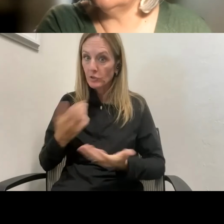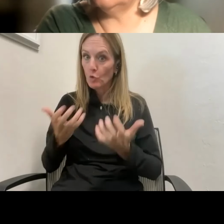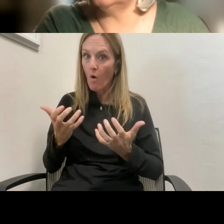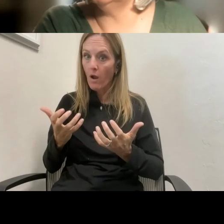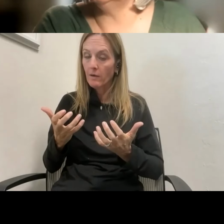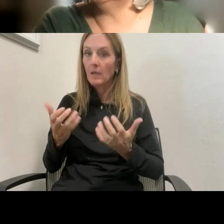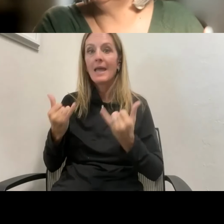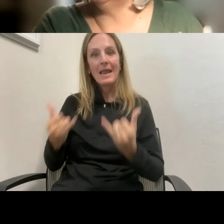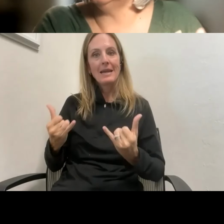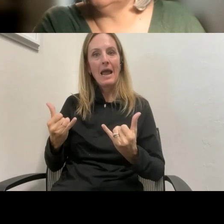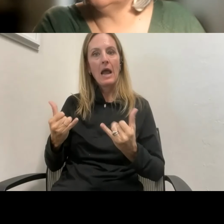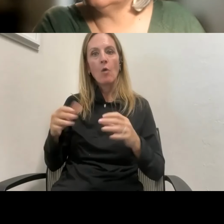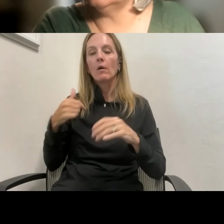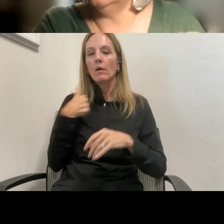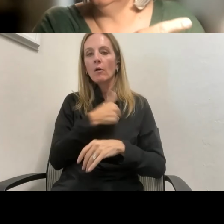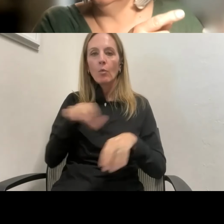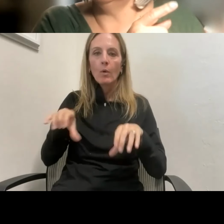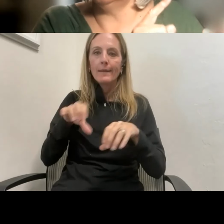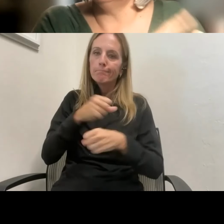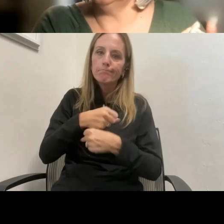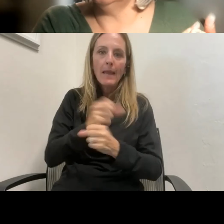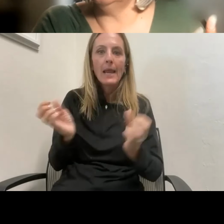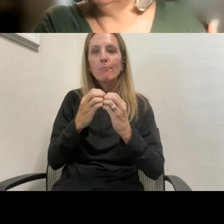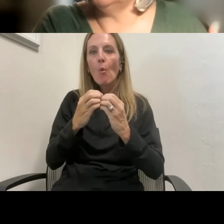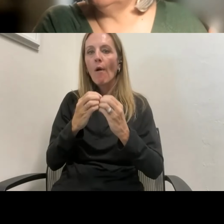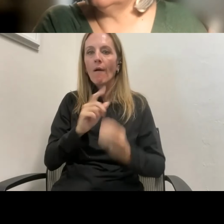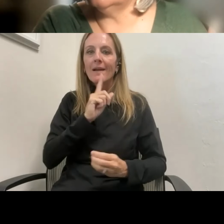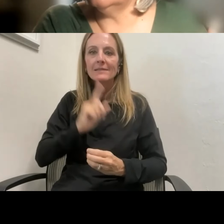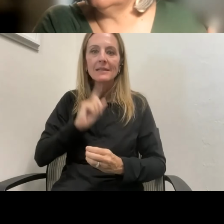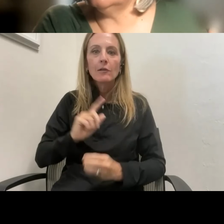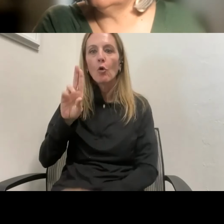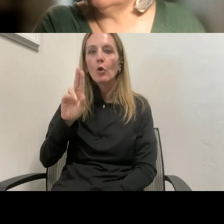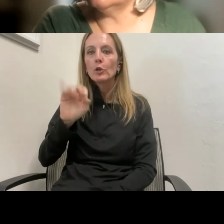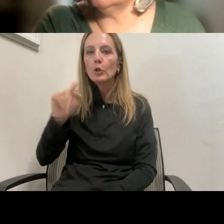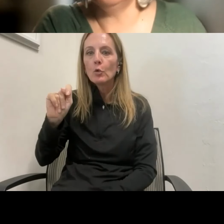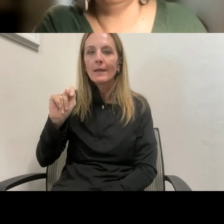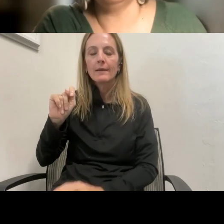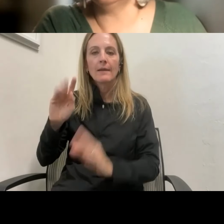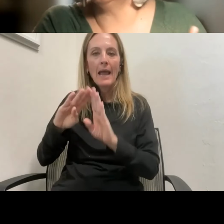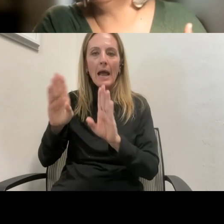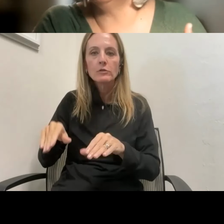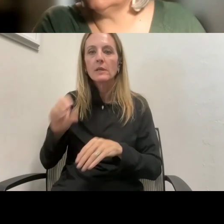more single unit housing, we created a new public service or a public works building,